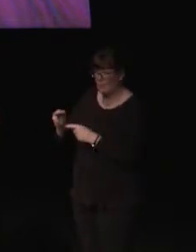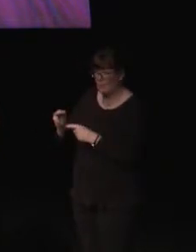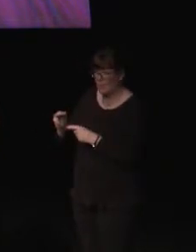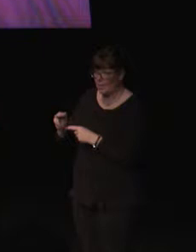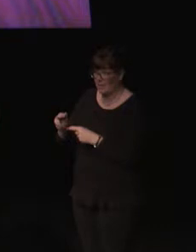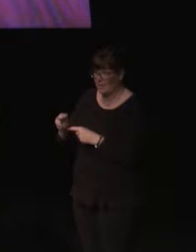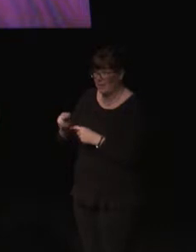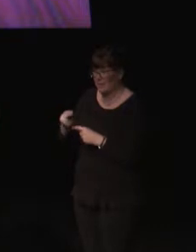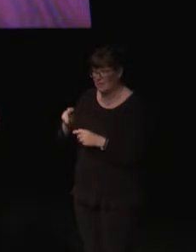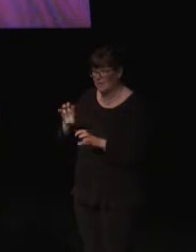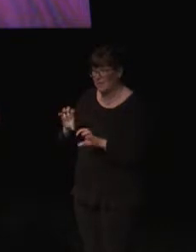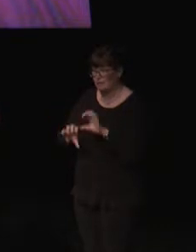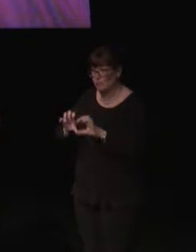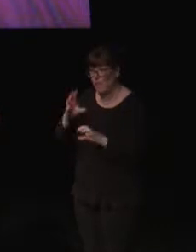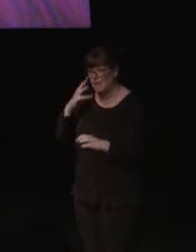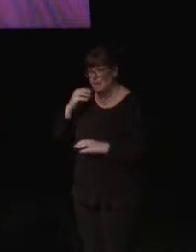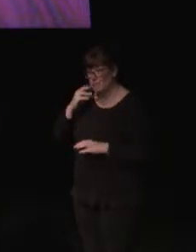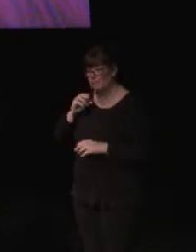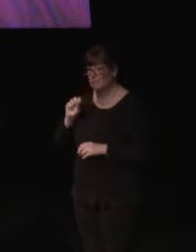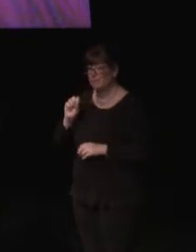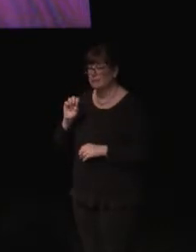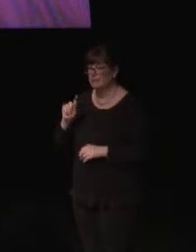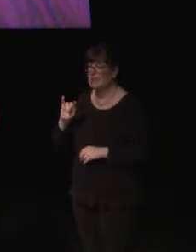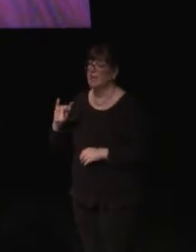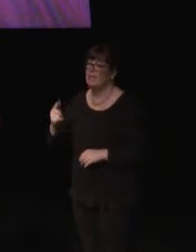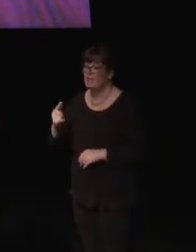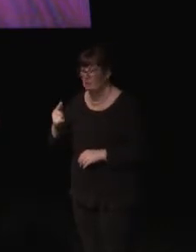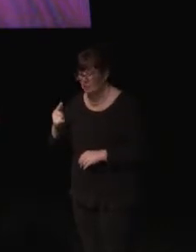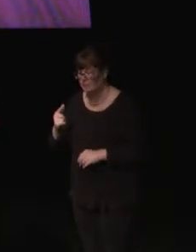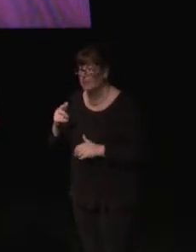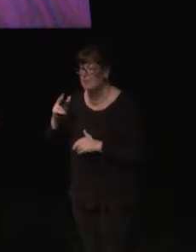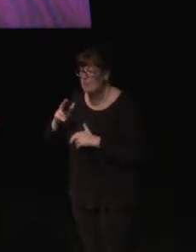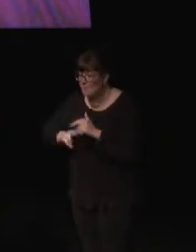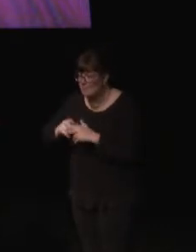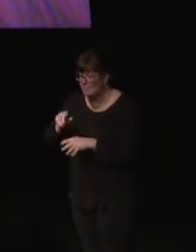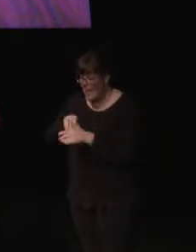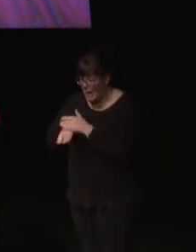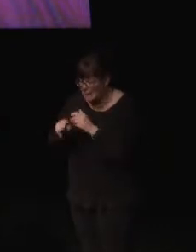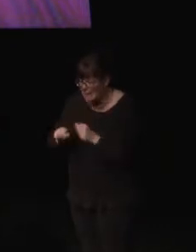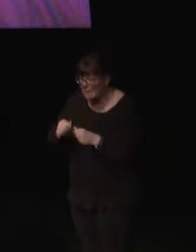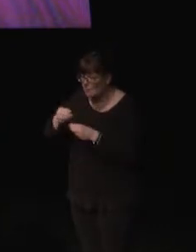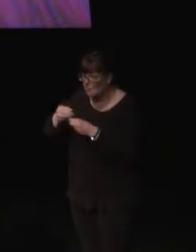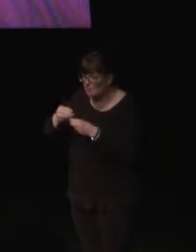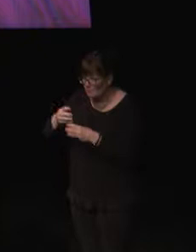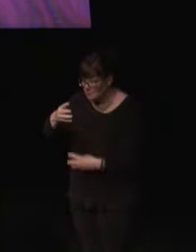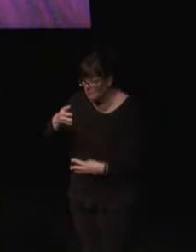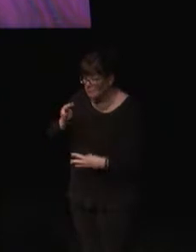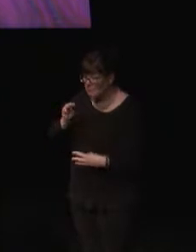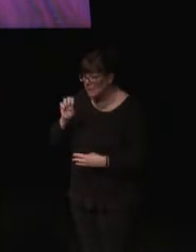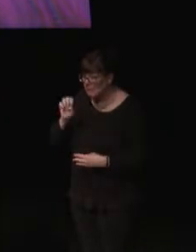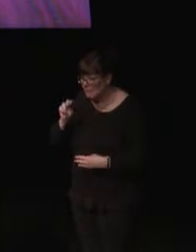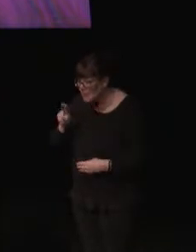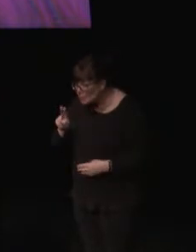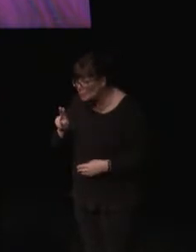I think this came up also in earlier talks. Building accessible menus and accessible settings can be a challenge.